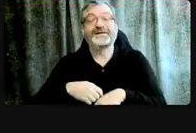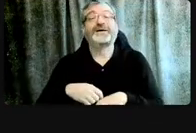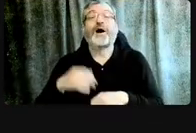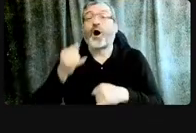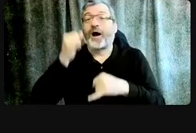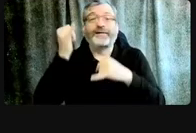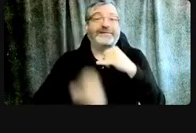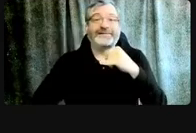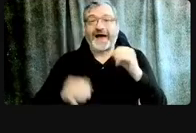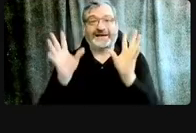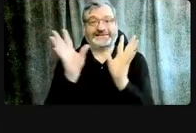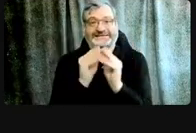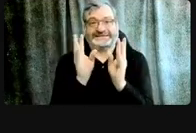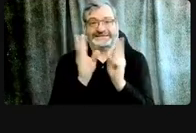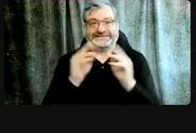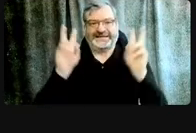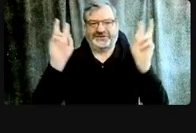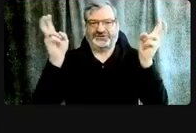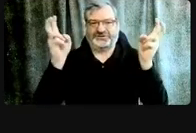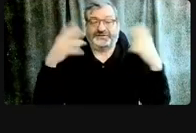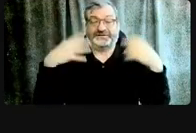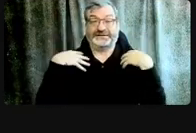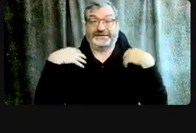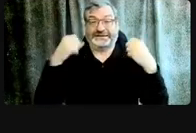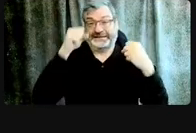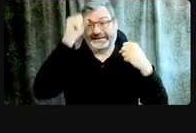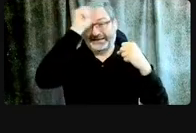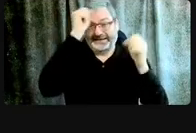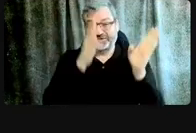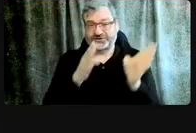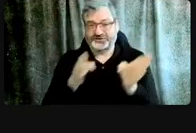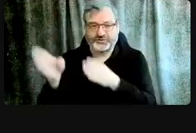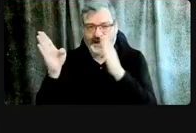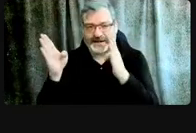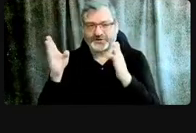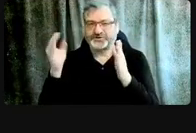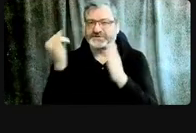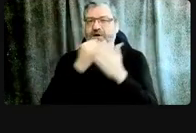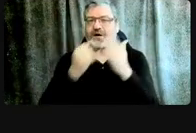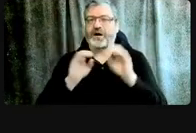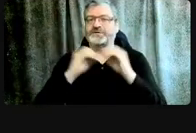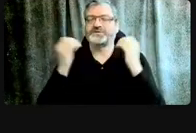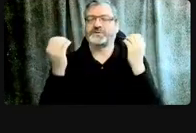Healing Strategies Arts Organizations Leaning into the Mental Health Crisis.